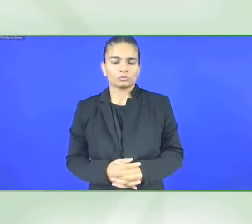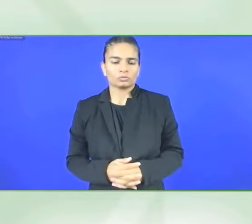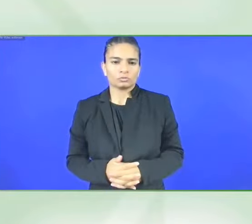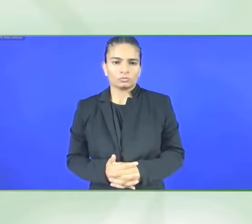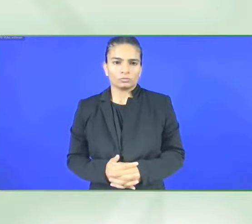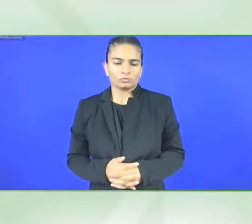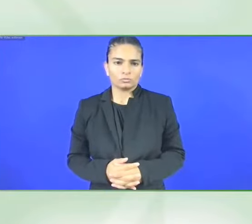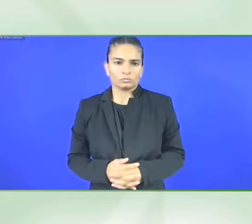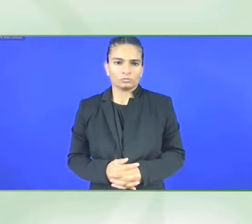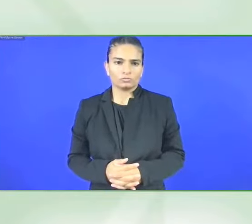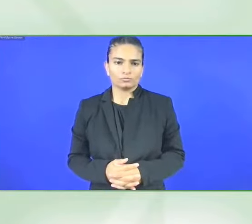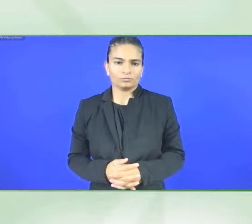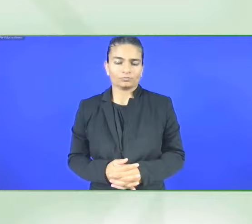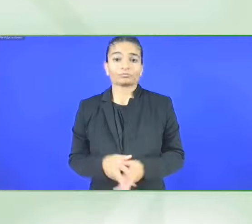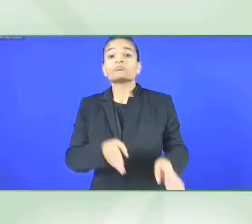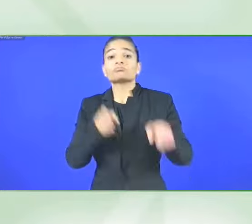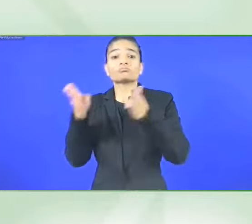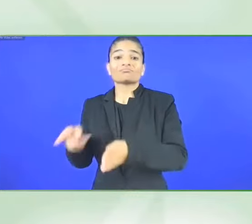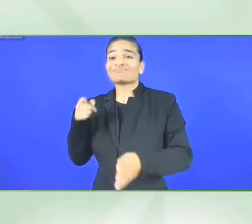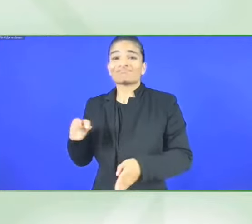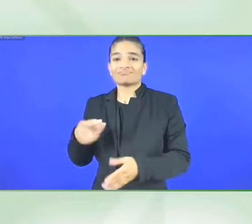be bullied than nondisabled peers.